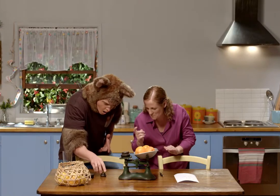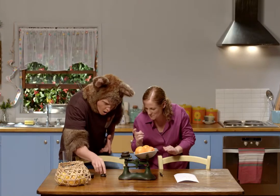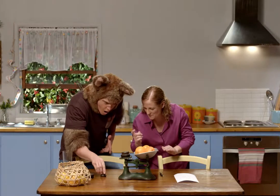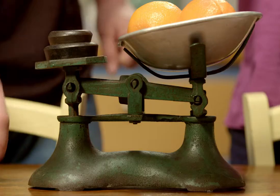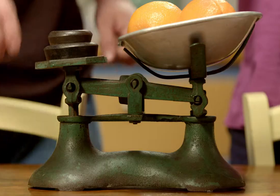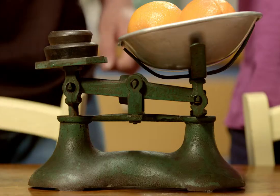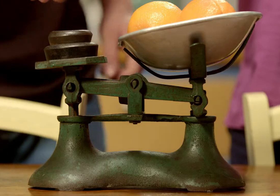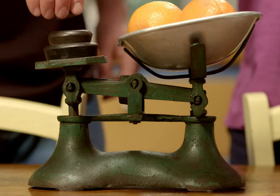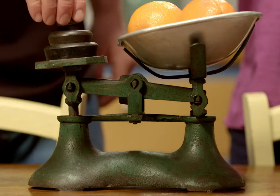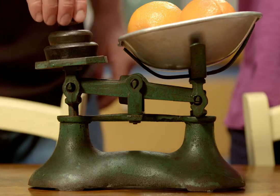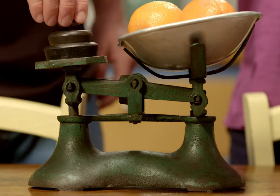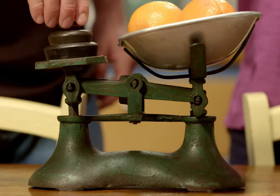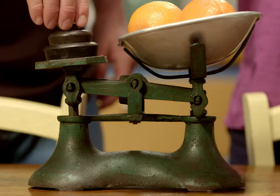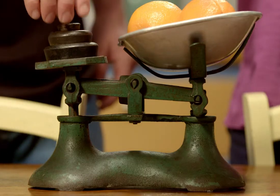One more? Almost.